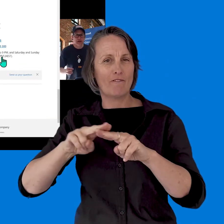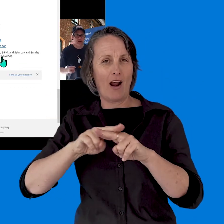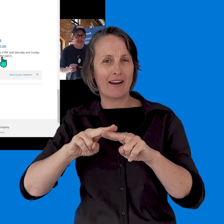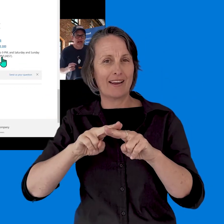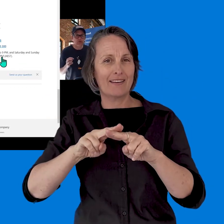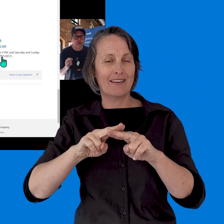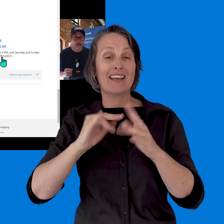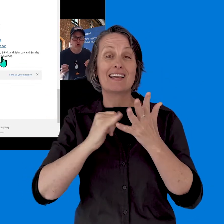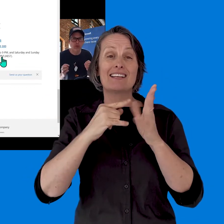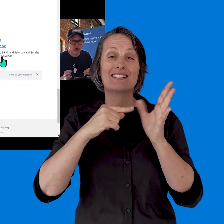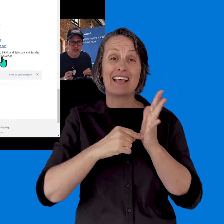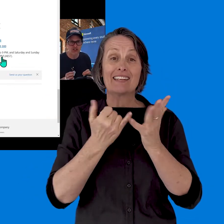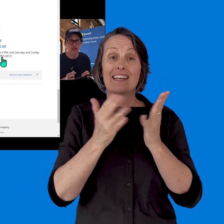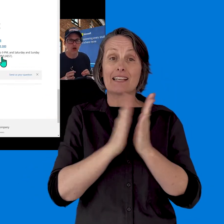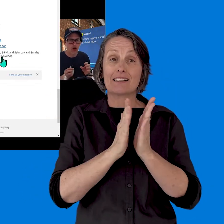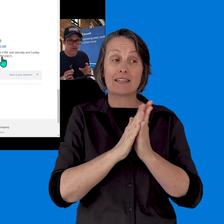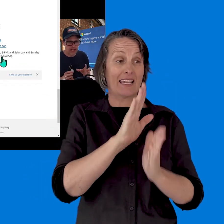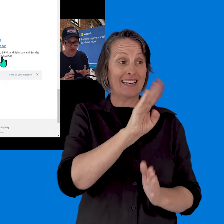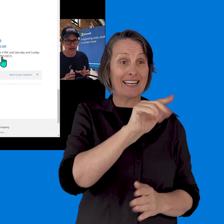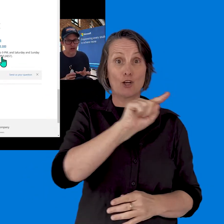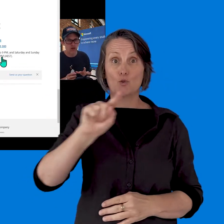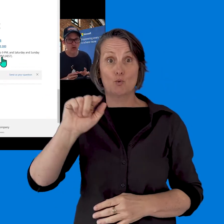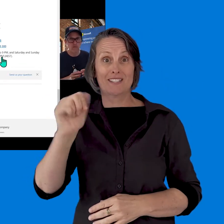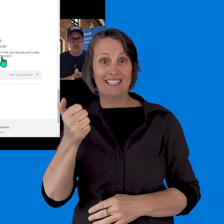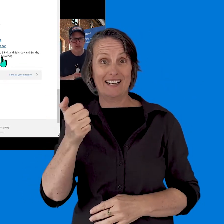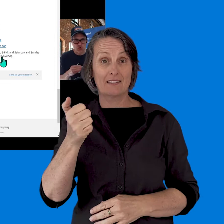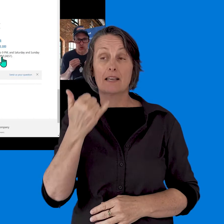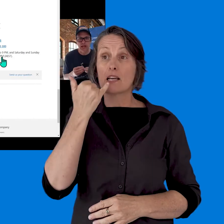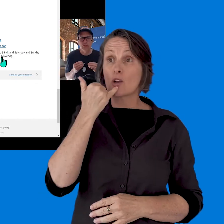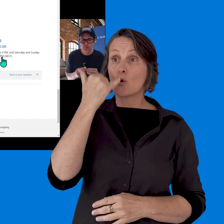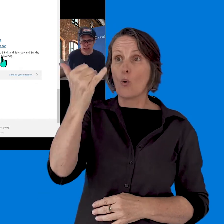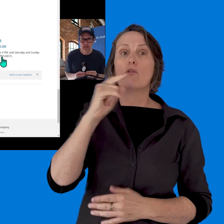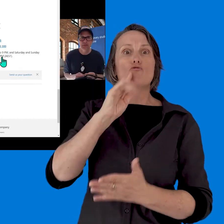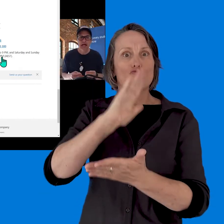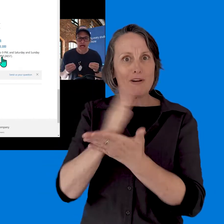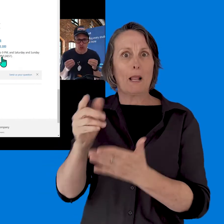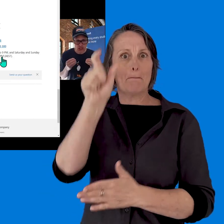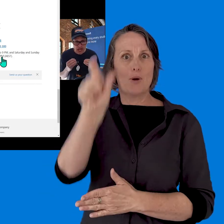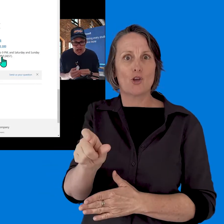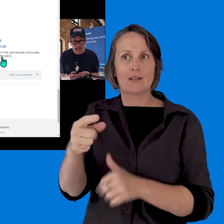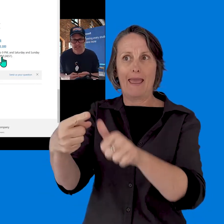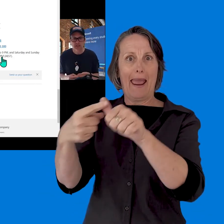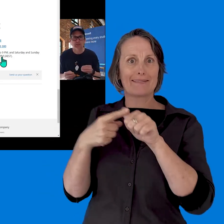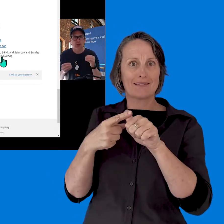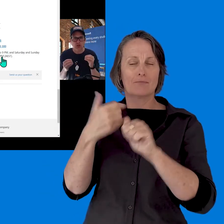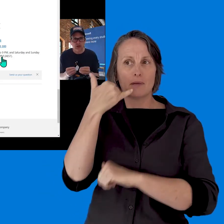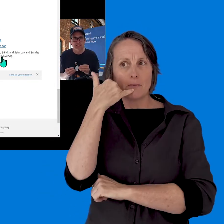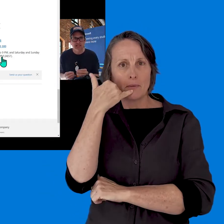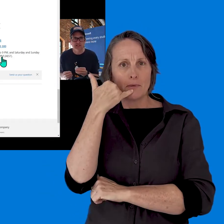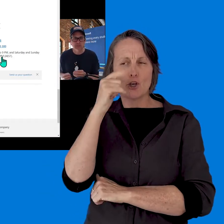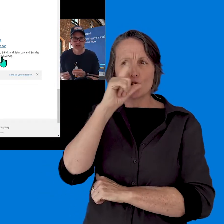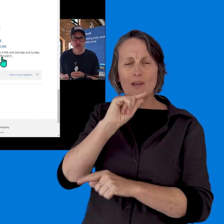There is a real person on the end of that call, so you can ring them and you can ask them your accessibility